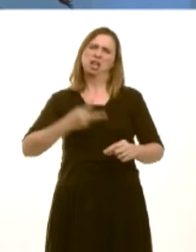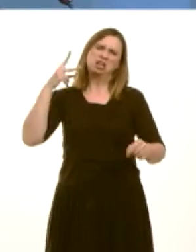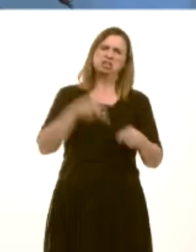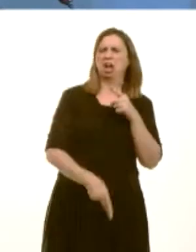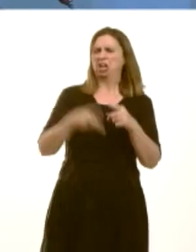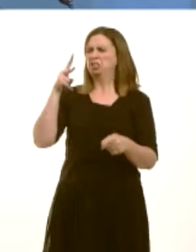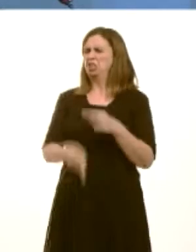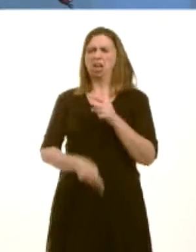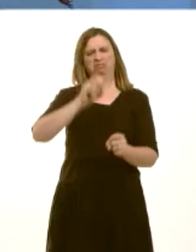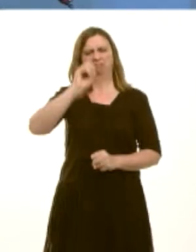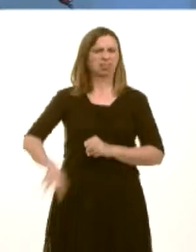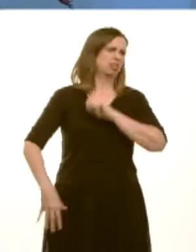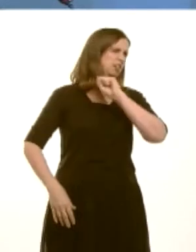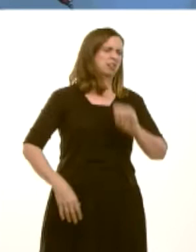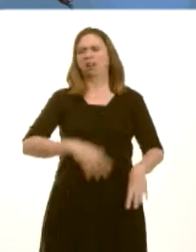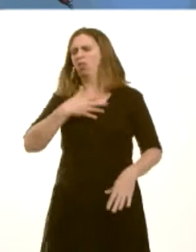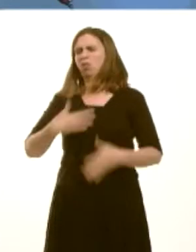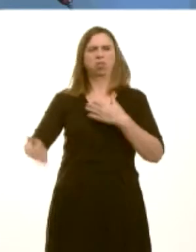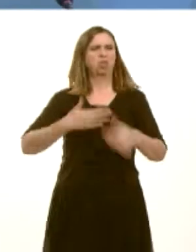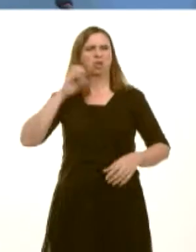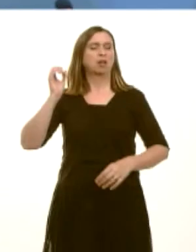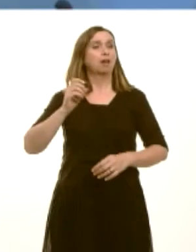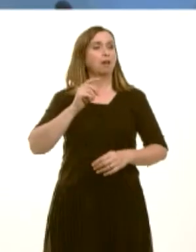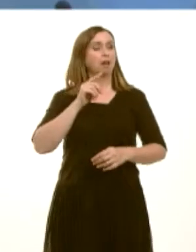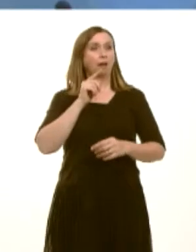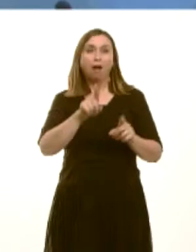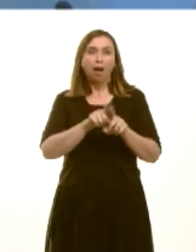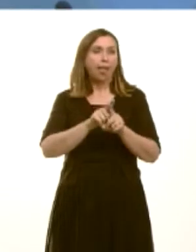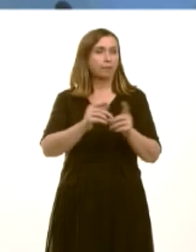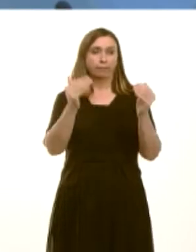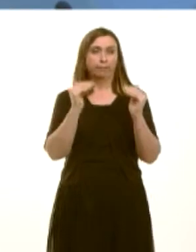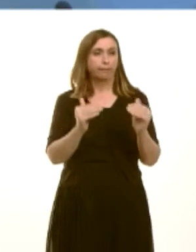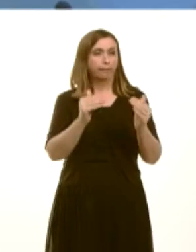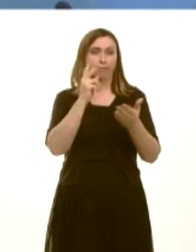in particular with their economic record of illiteracy, all that will be put at risk?